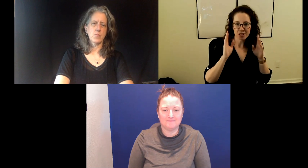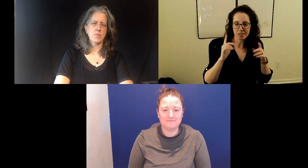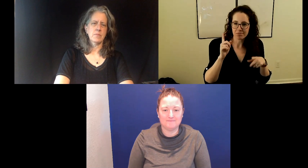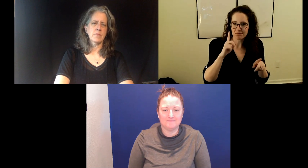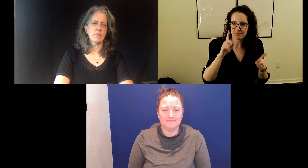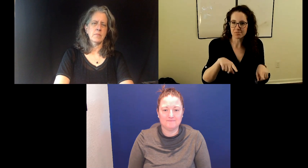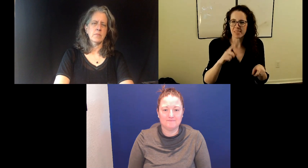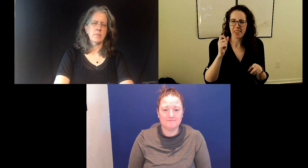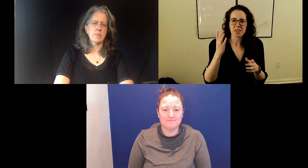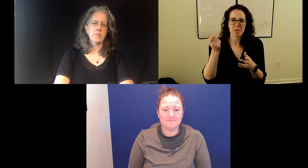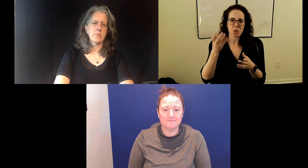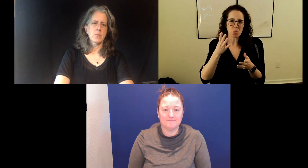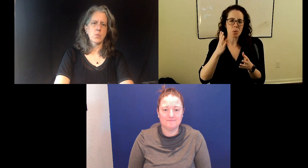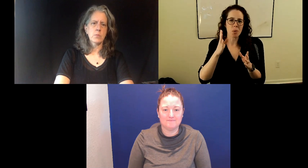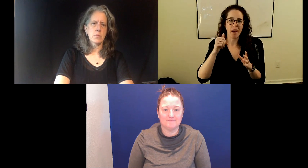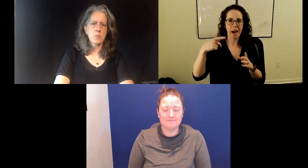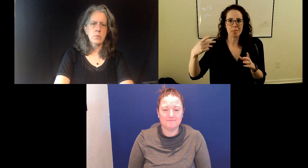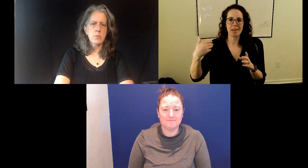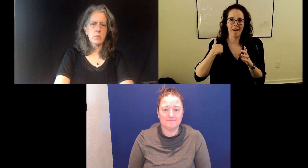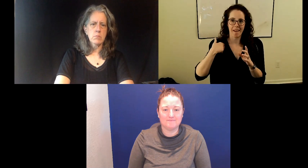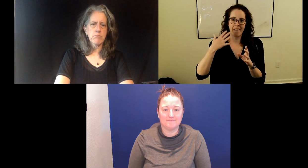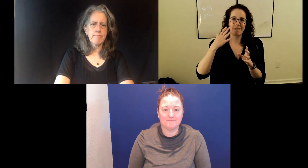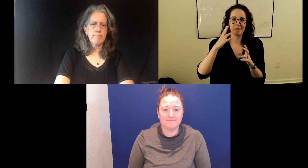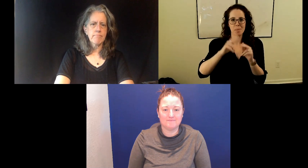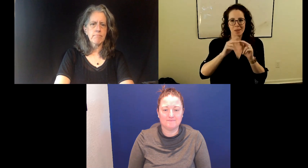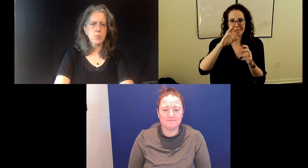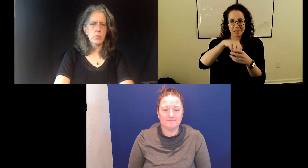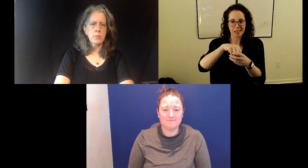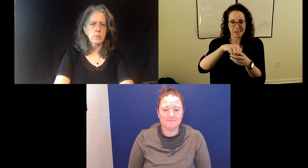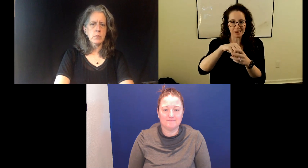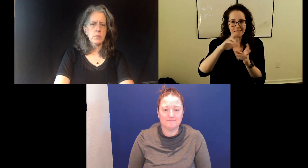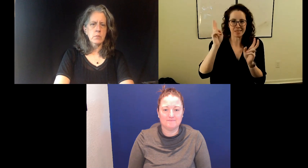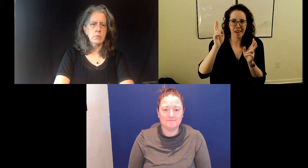um but that's the best way to keep their attention i completely agree there are some apps that have